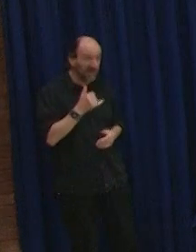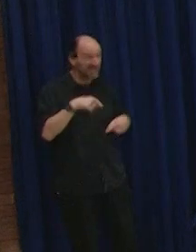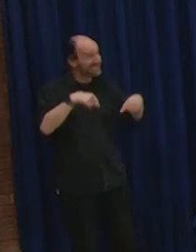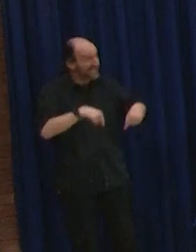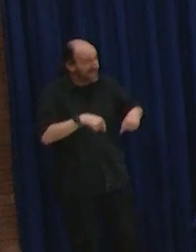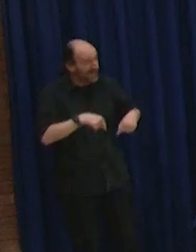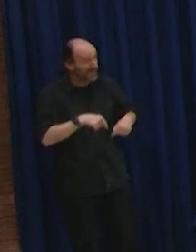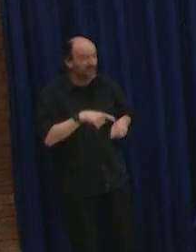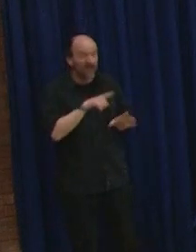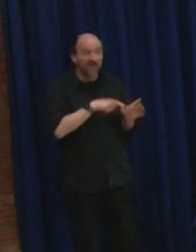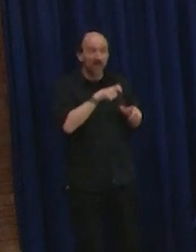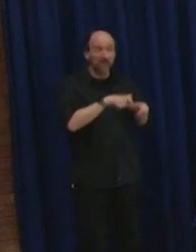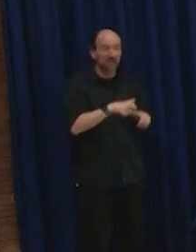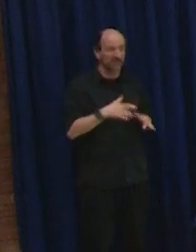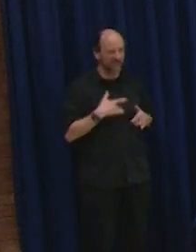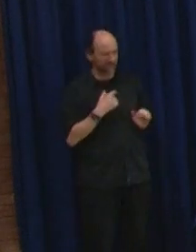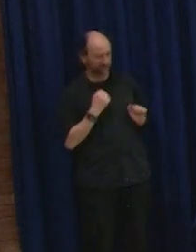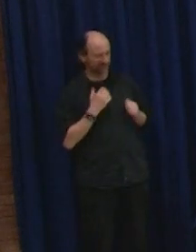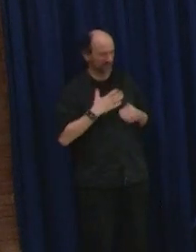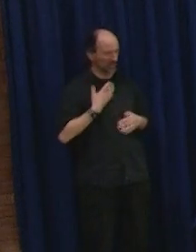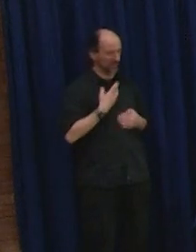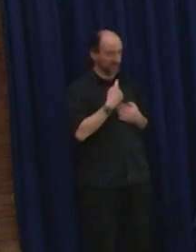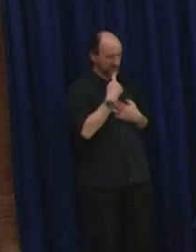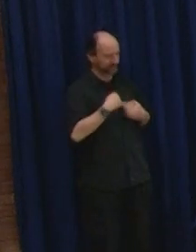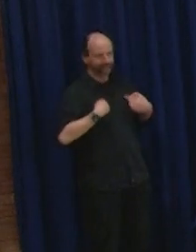that they've got it because they're not sure of the responses they get, now at the moment what